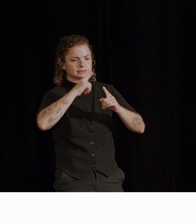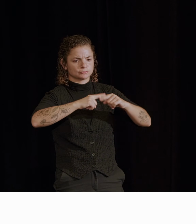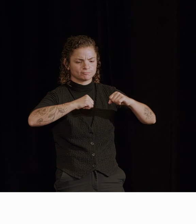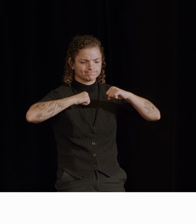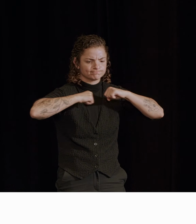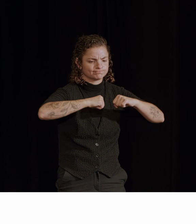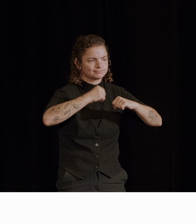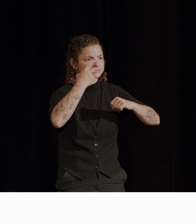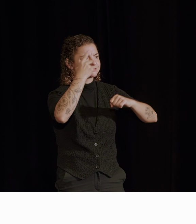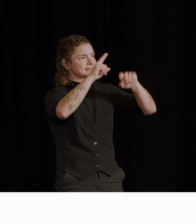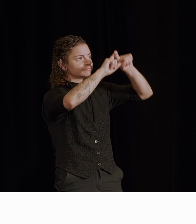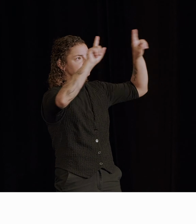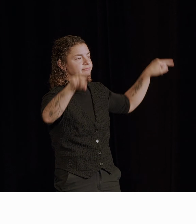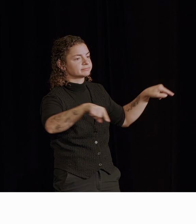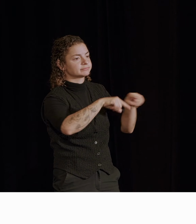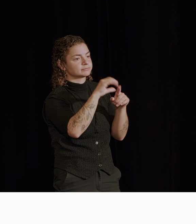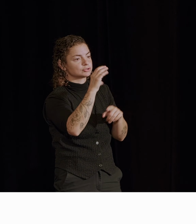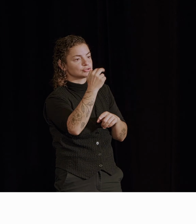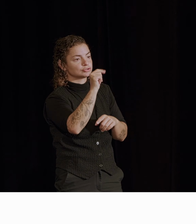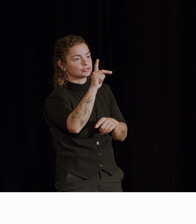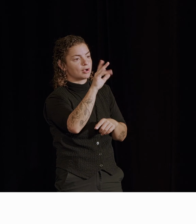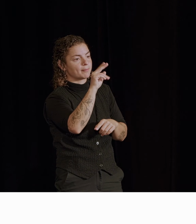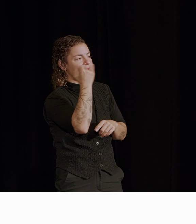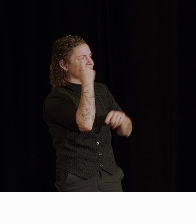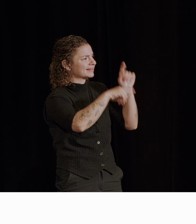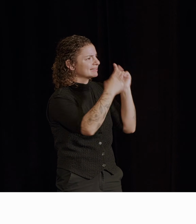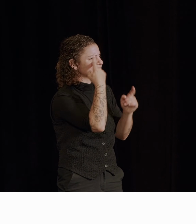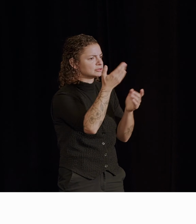whether or not she'd have access to what was going on in the classroom.